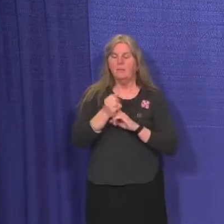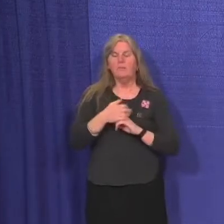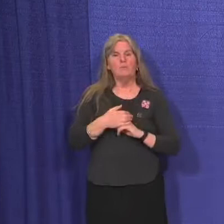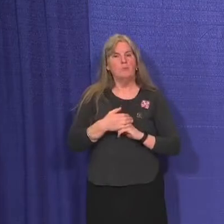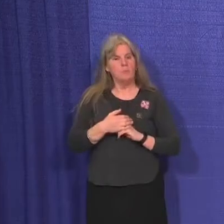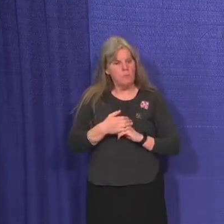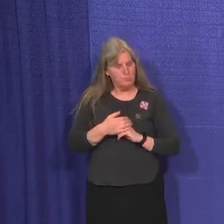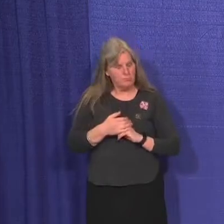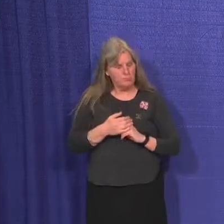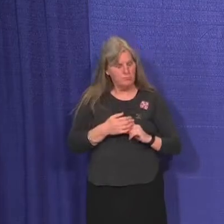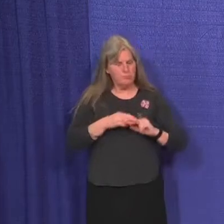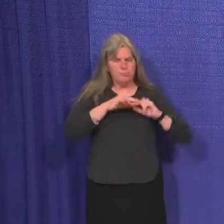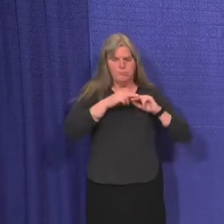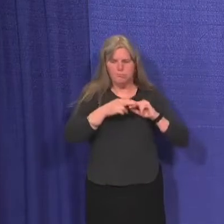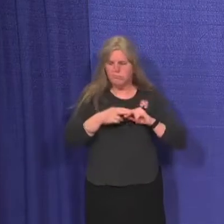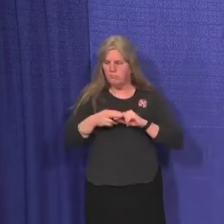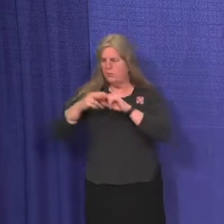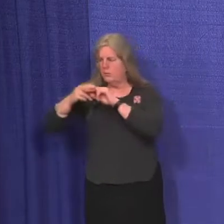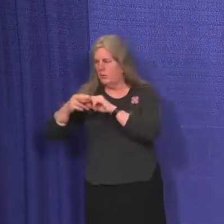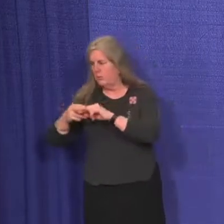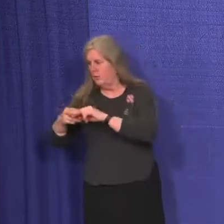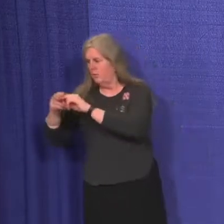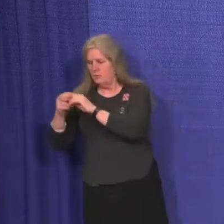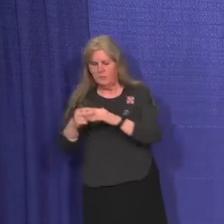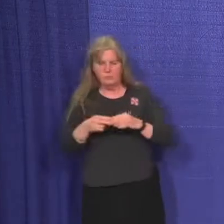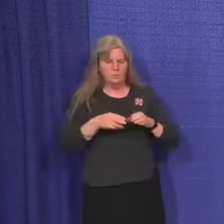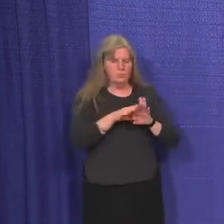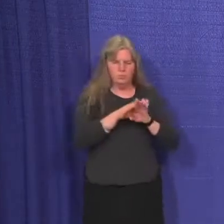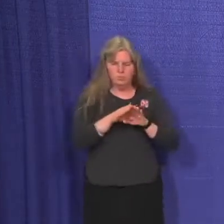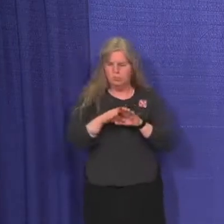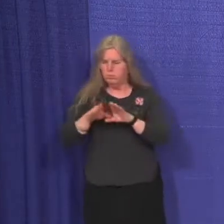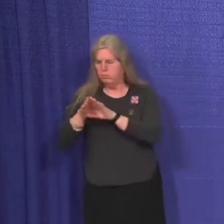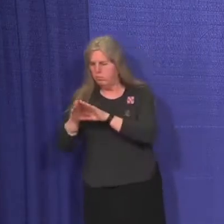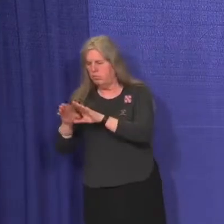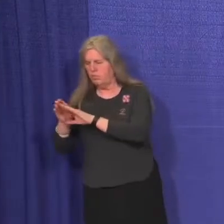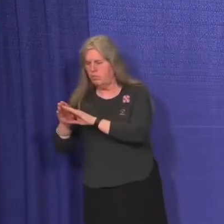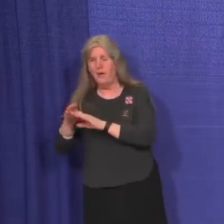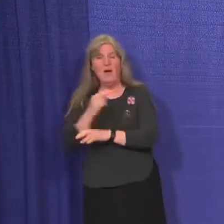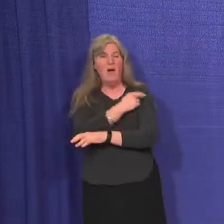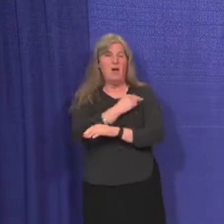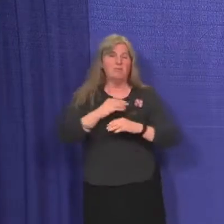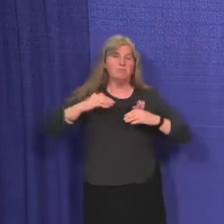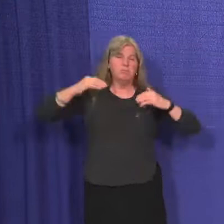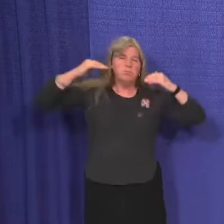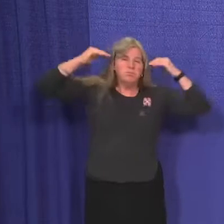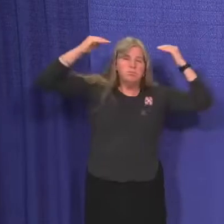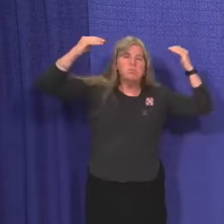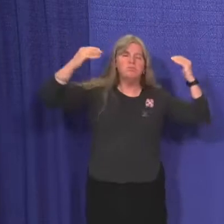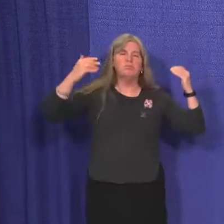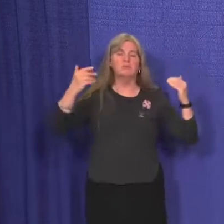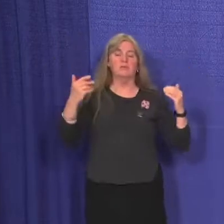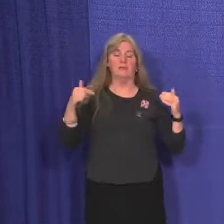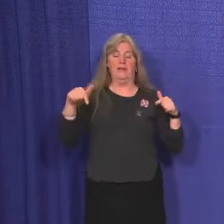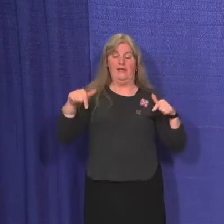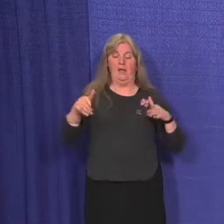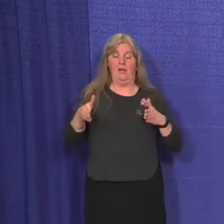Please check out their website.